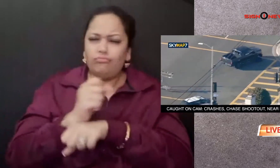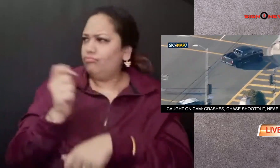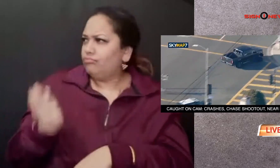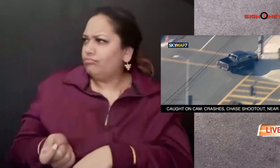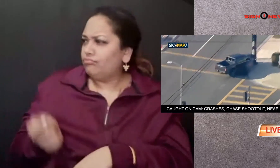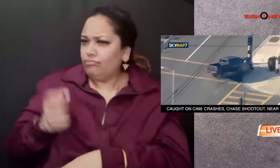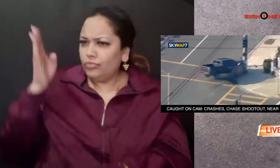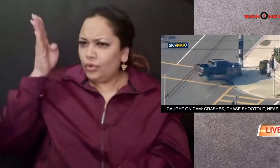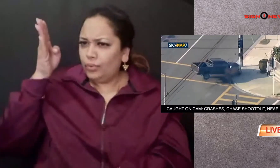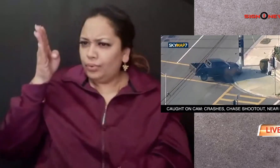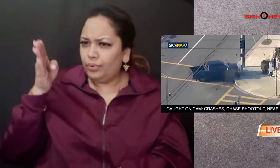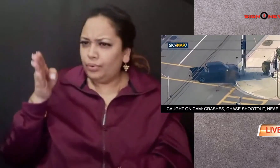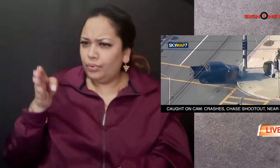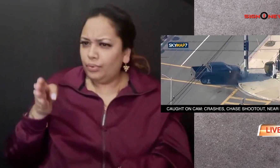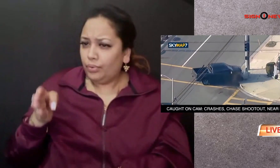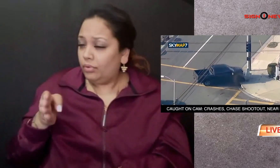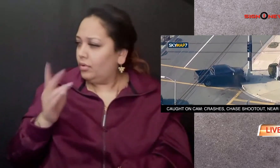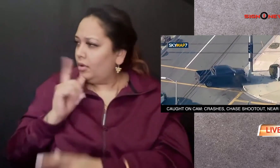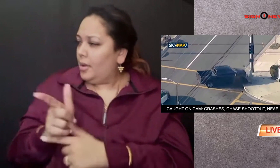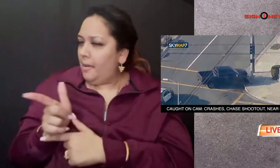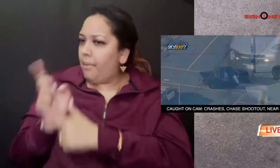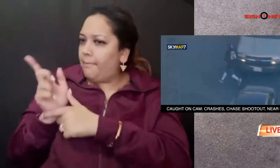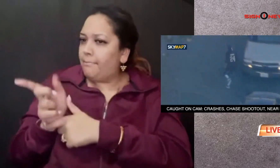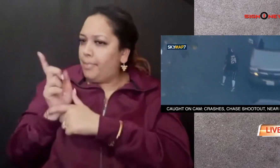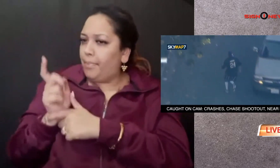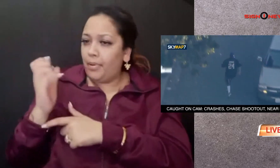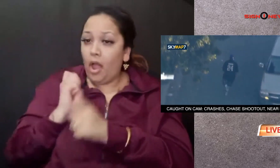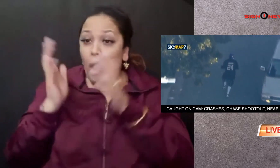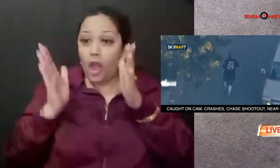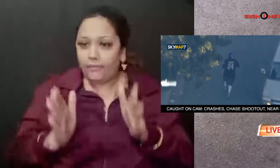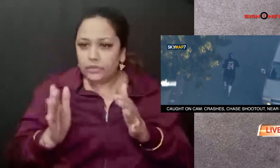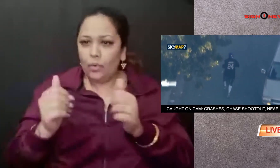And opened fire on officers with an assault-style rifle.